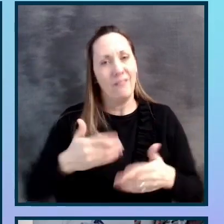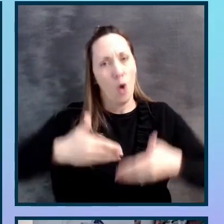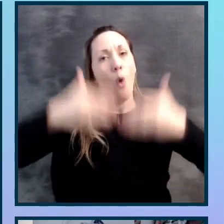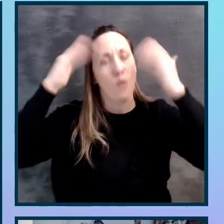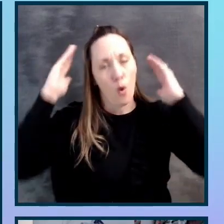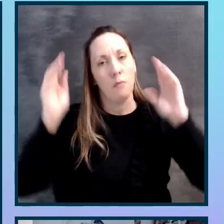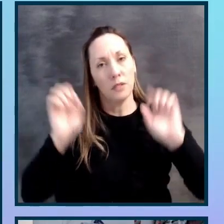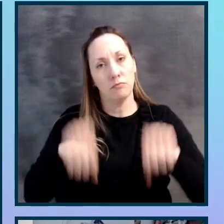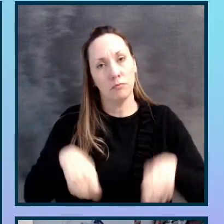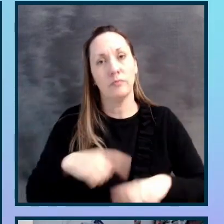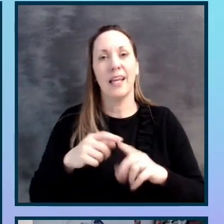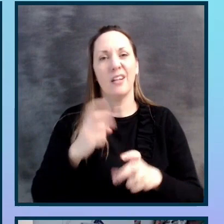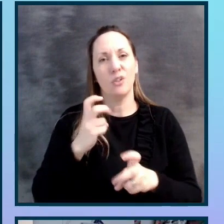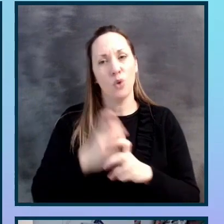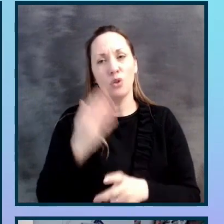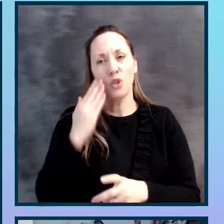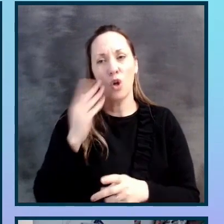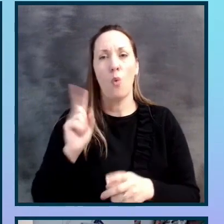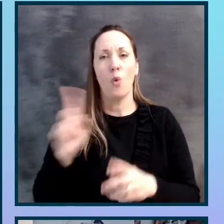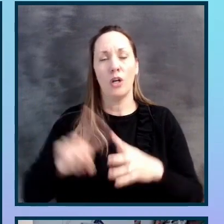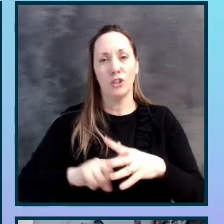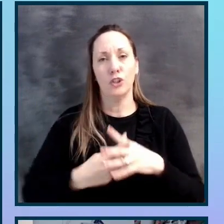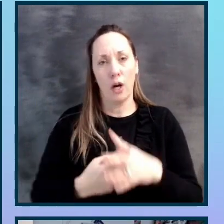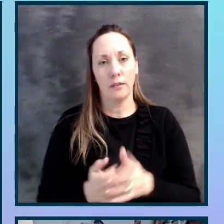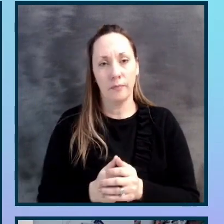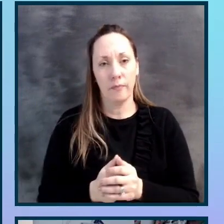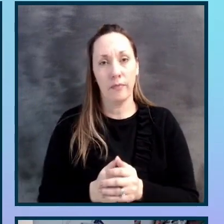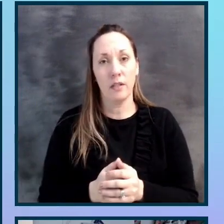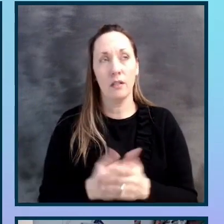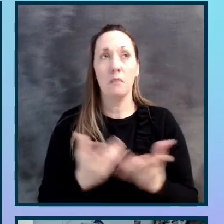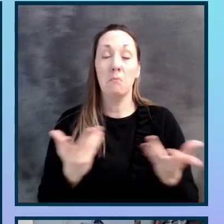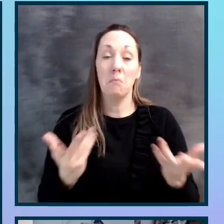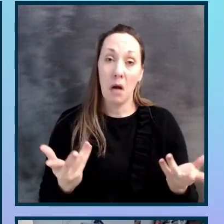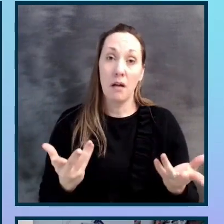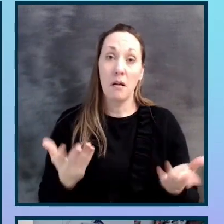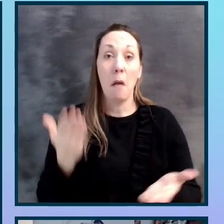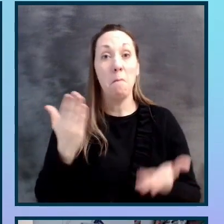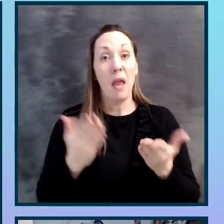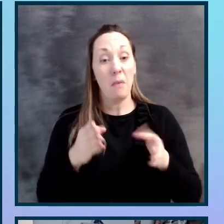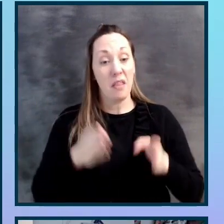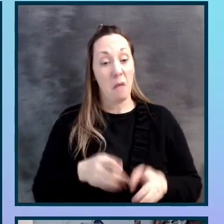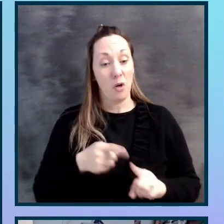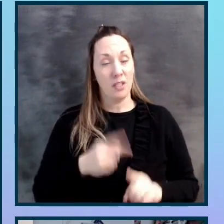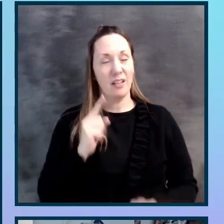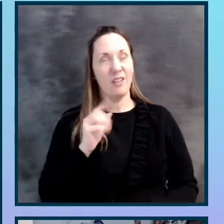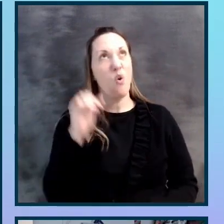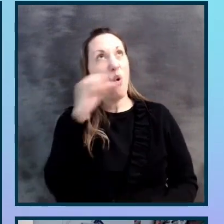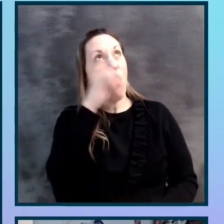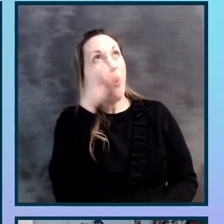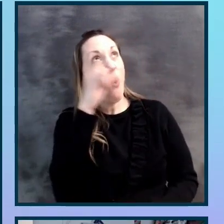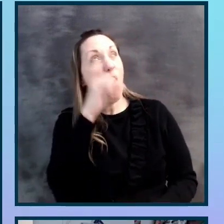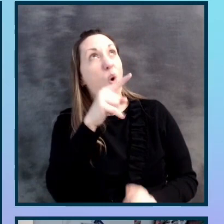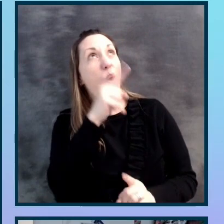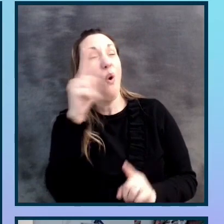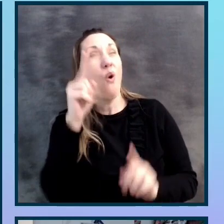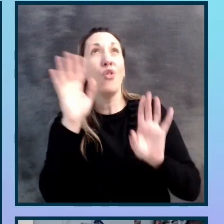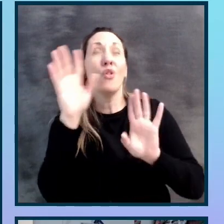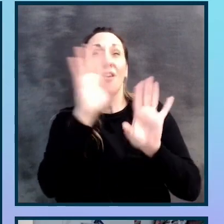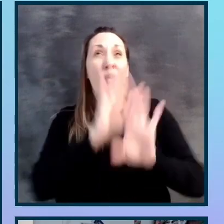and it's difficult to know where to start. But then again, this person could be thinking, "(chuckles) Holy crap! Look of all that space,